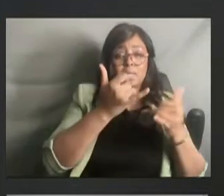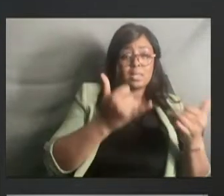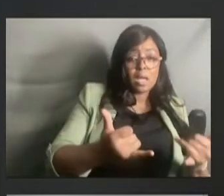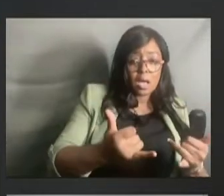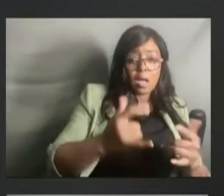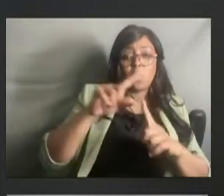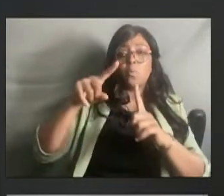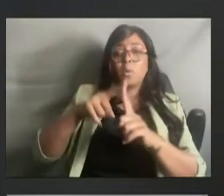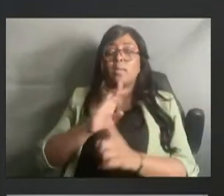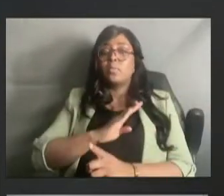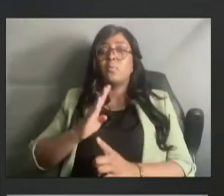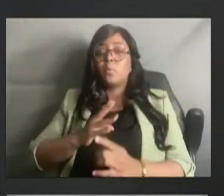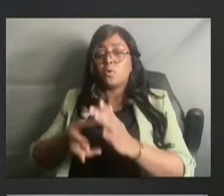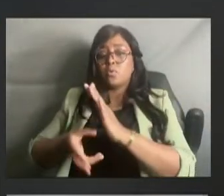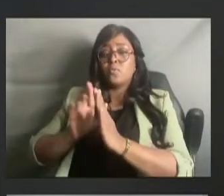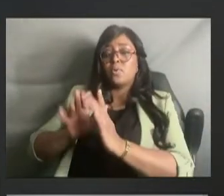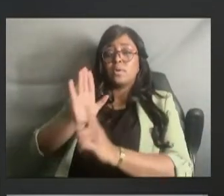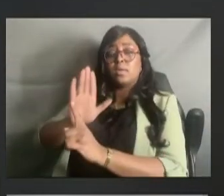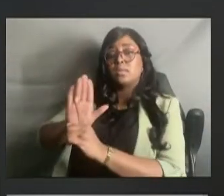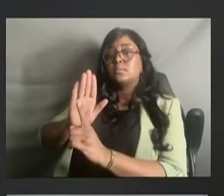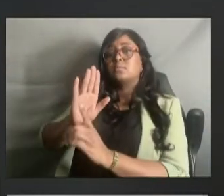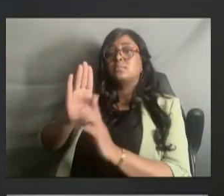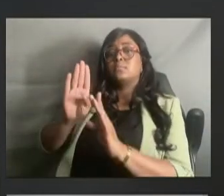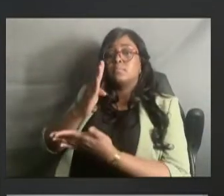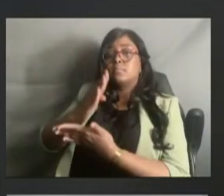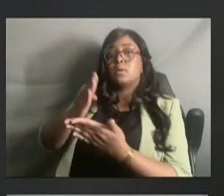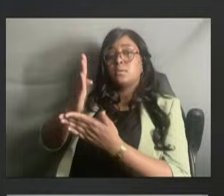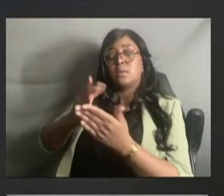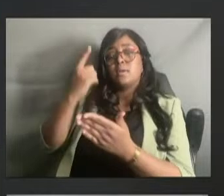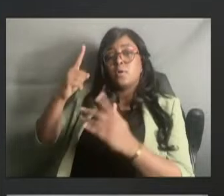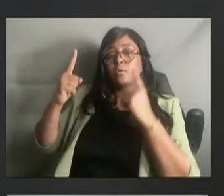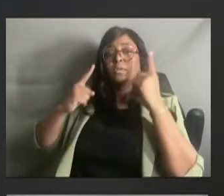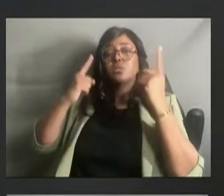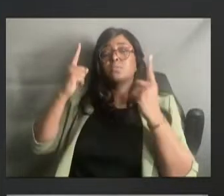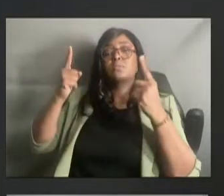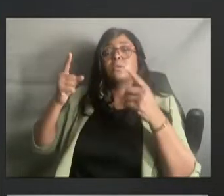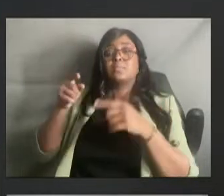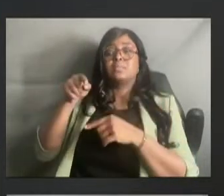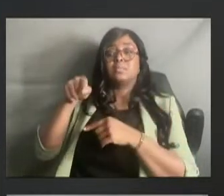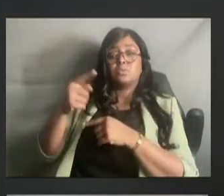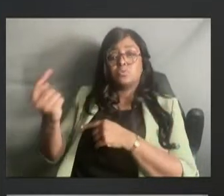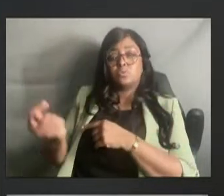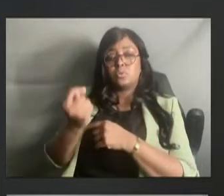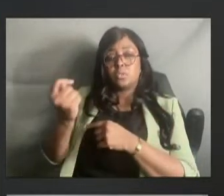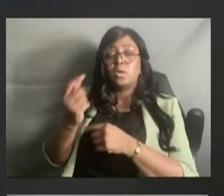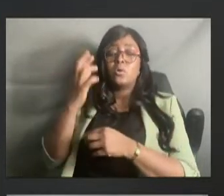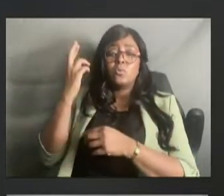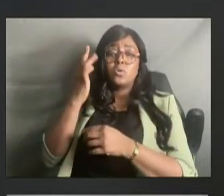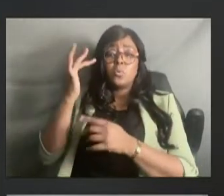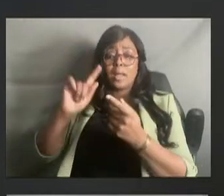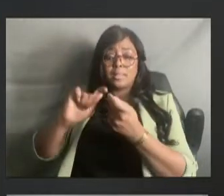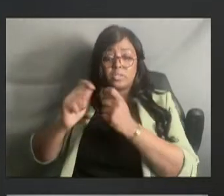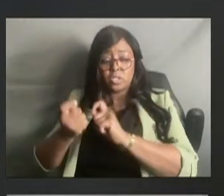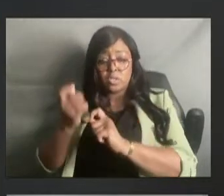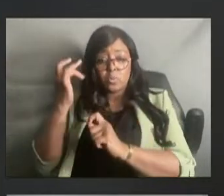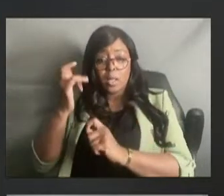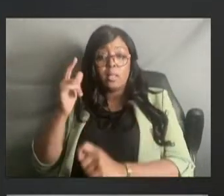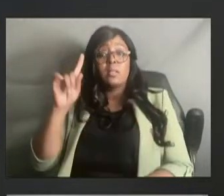a little bit over the weekend. Between now and when the board reviews its budget for